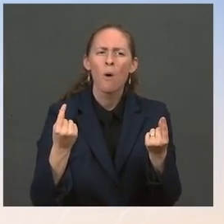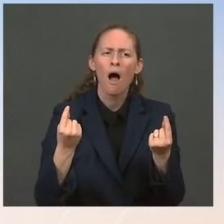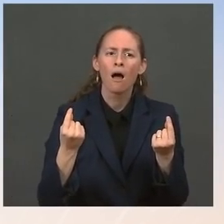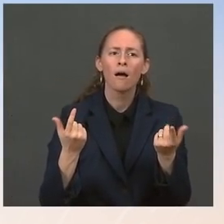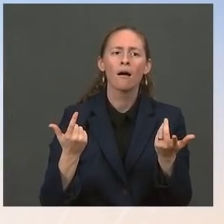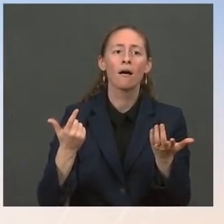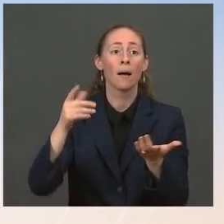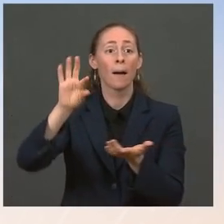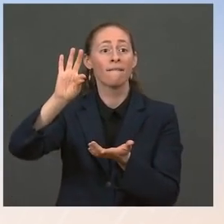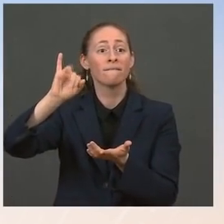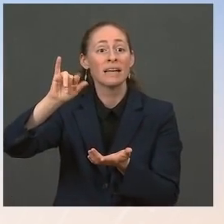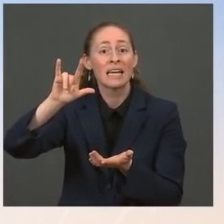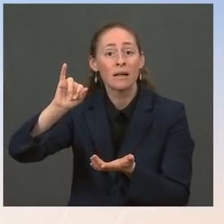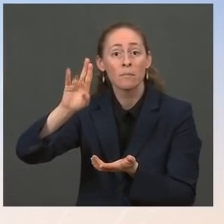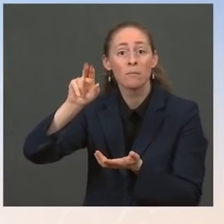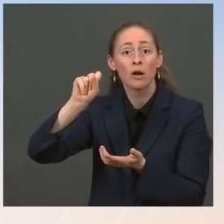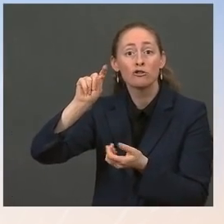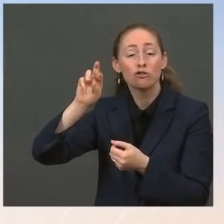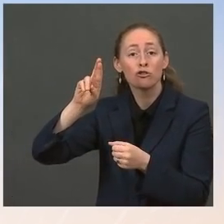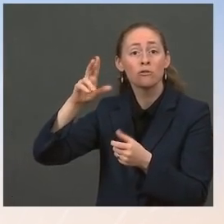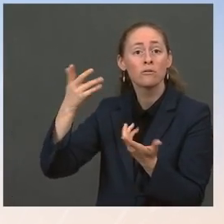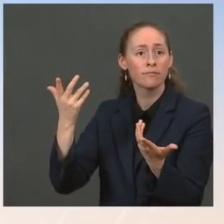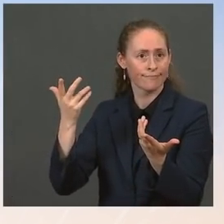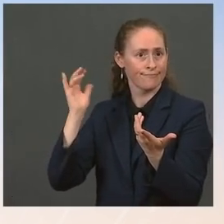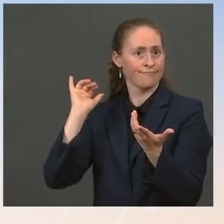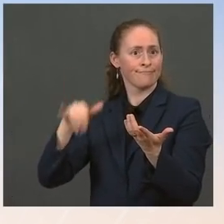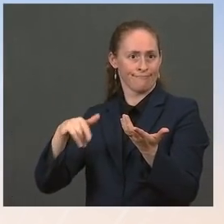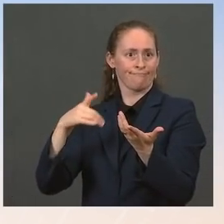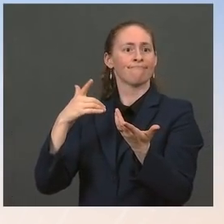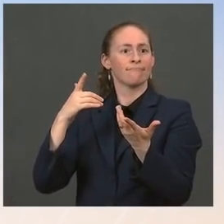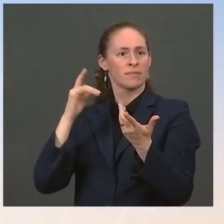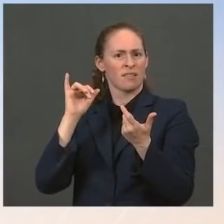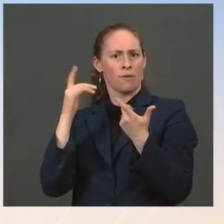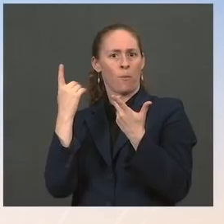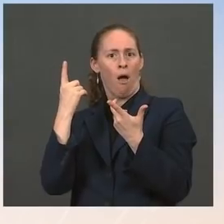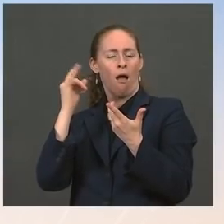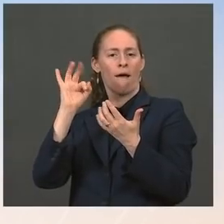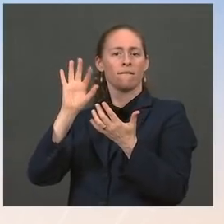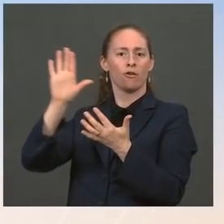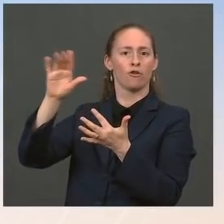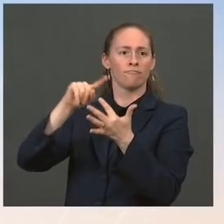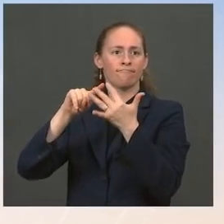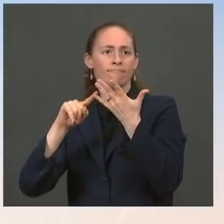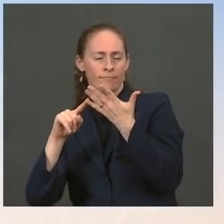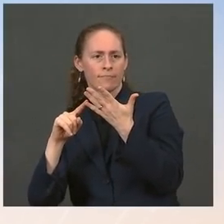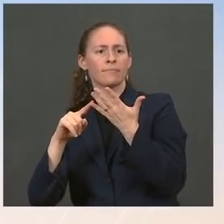for voting rights, and that is in her portfolio. You have one of her friends -- and a Democrat, a strategist --